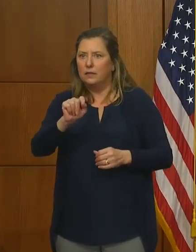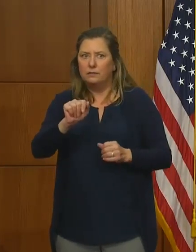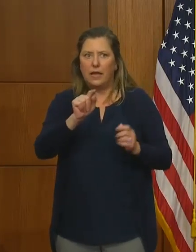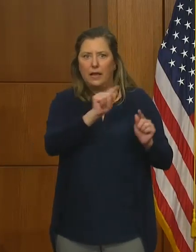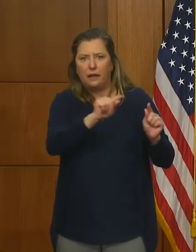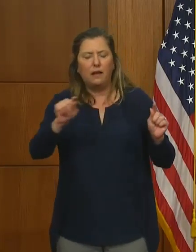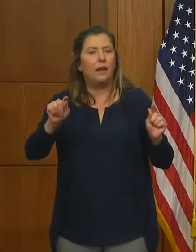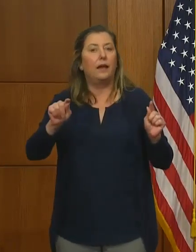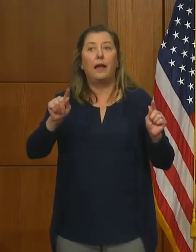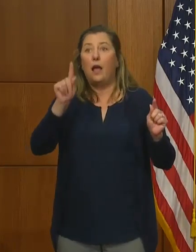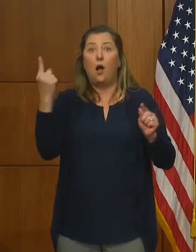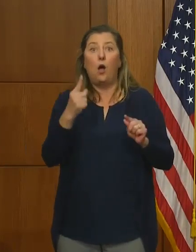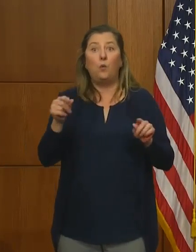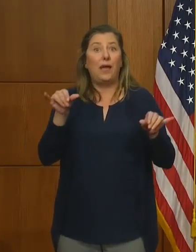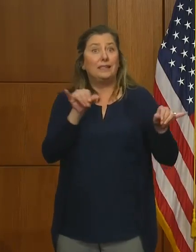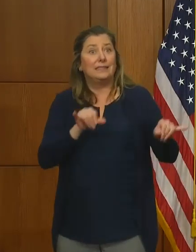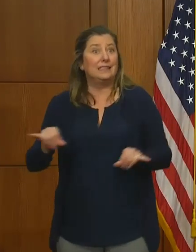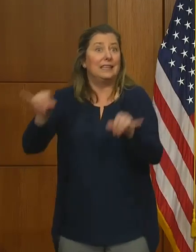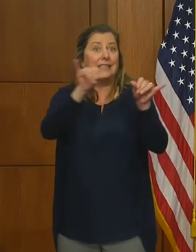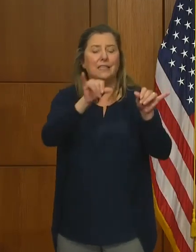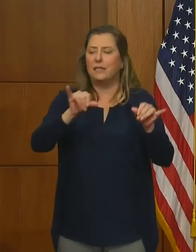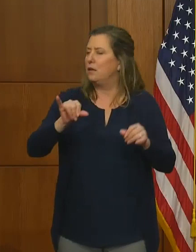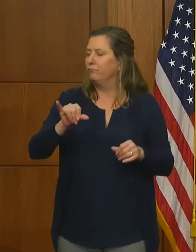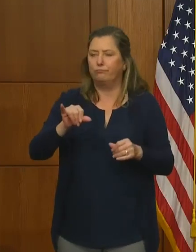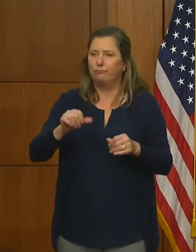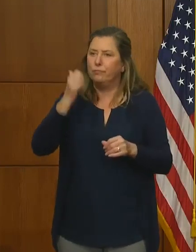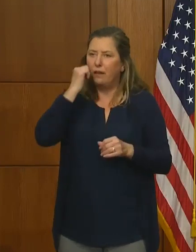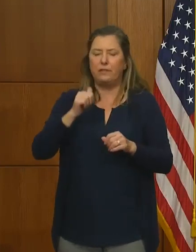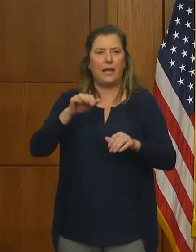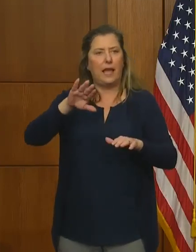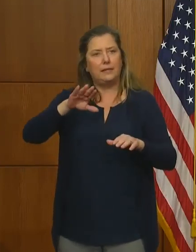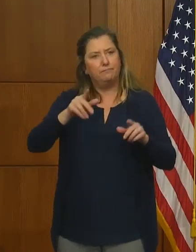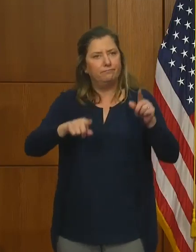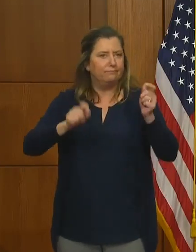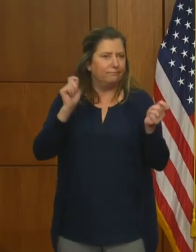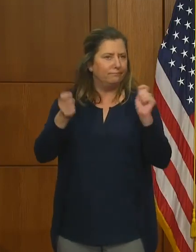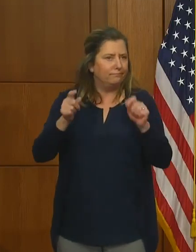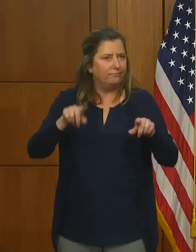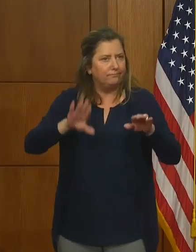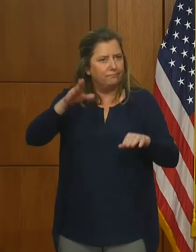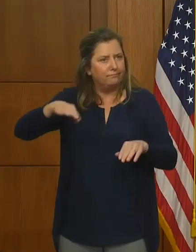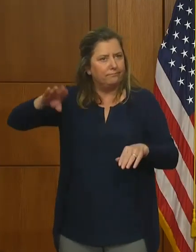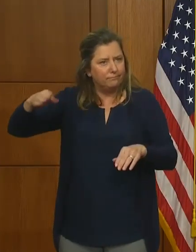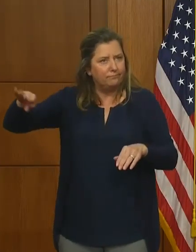NUMBER OF DATA POINTS AND THEY'RE NOT ALWAYS CONSISTENT